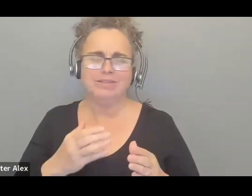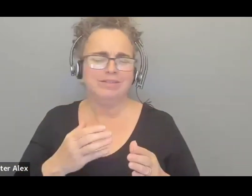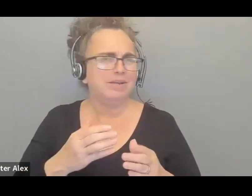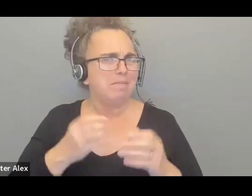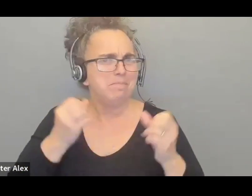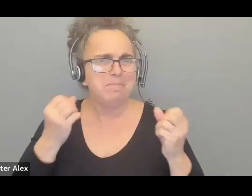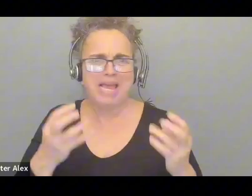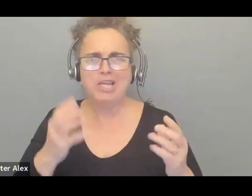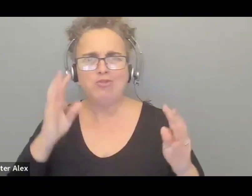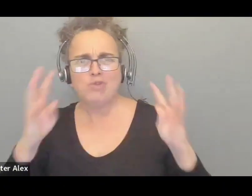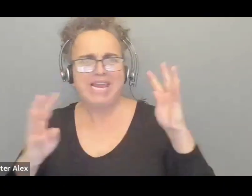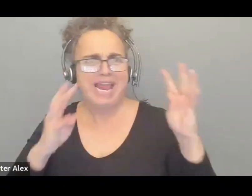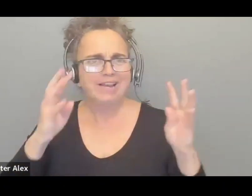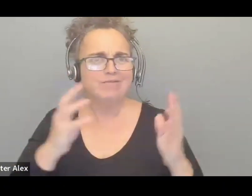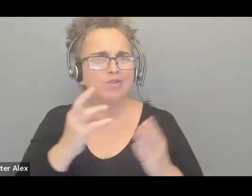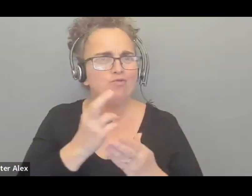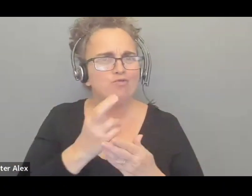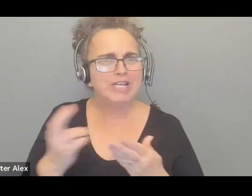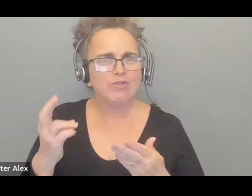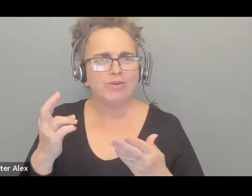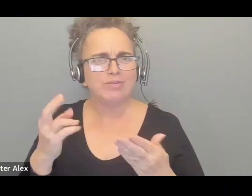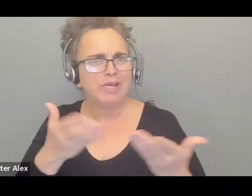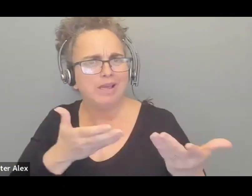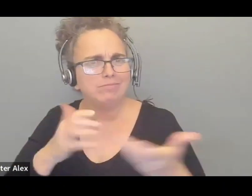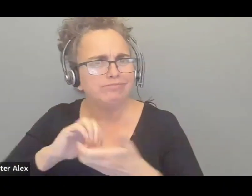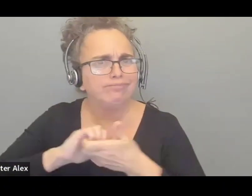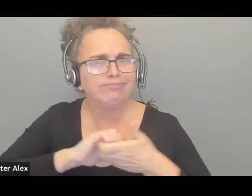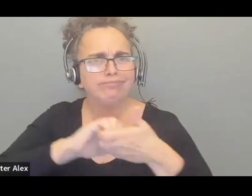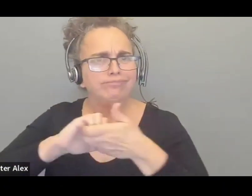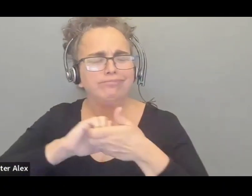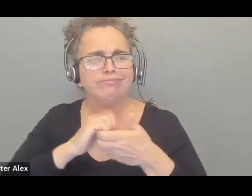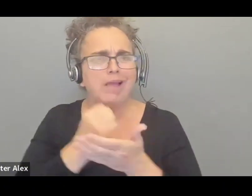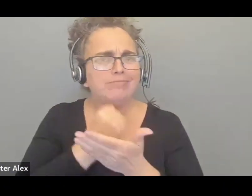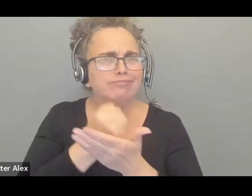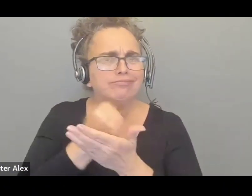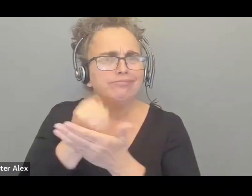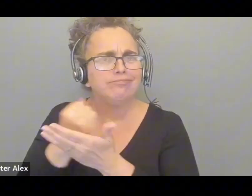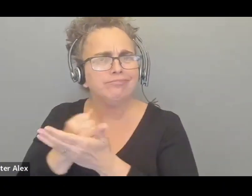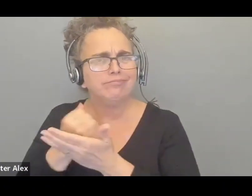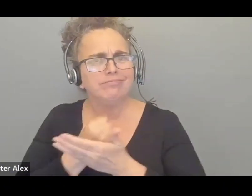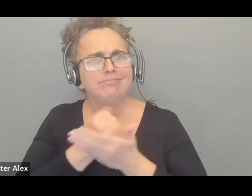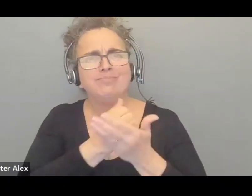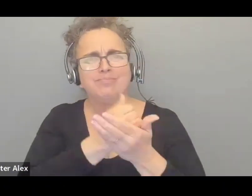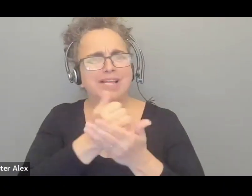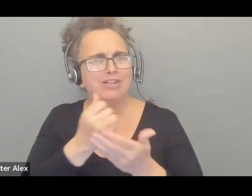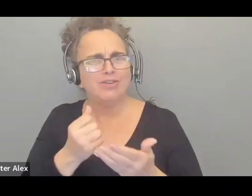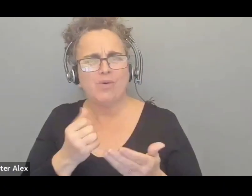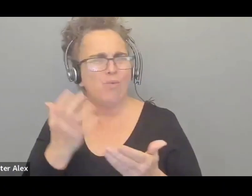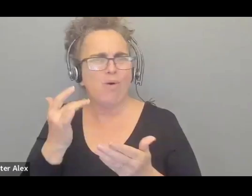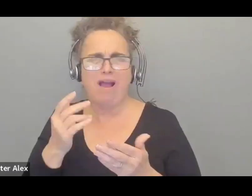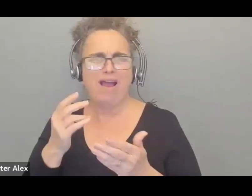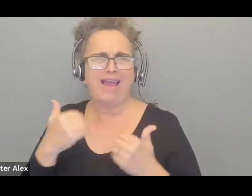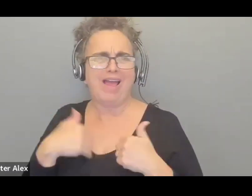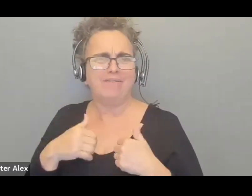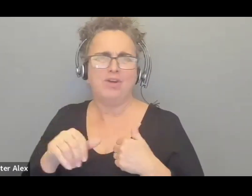that we can plug it and share and, and that we can amplify instead of like, you know, why create 20 manuals on doing alt text.